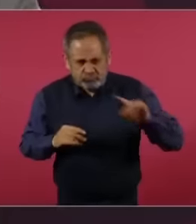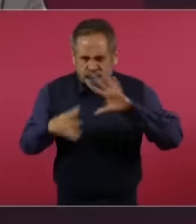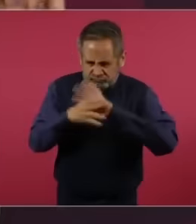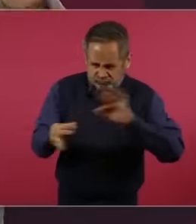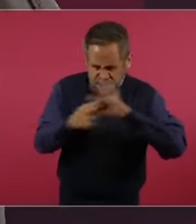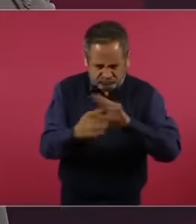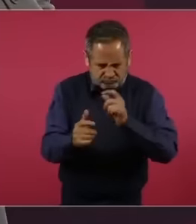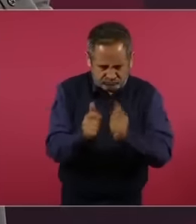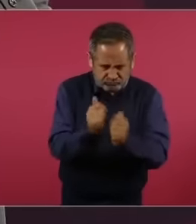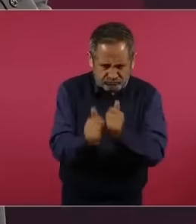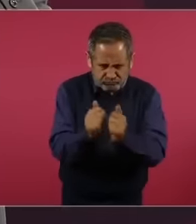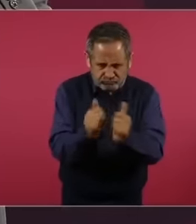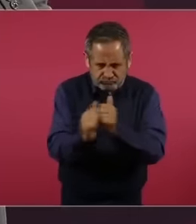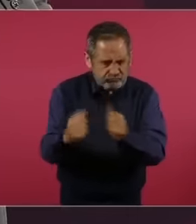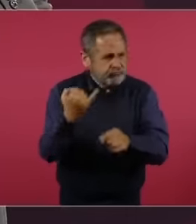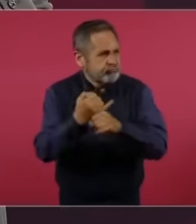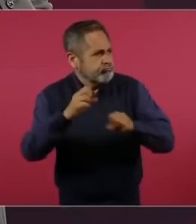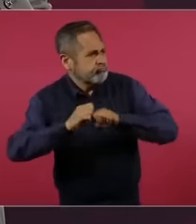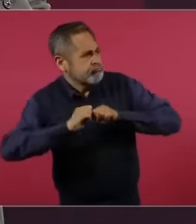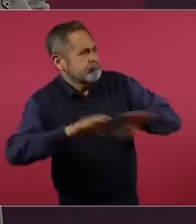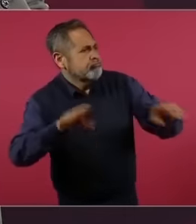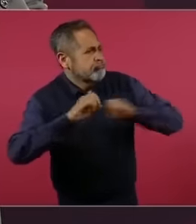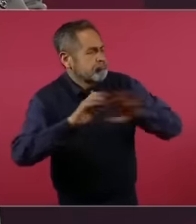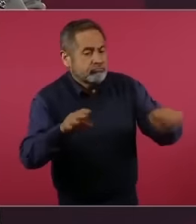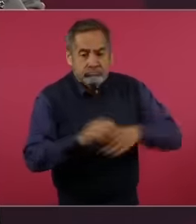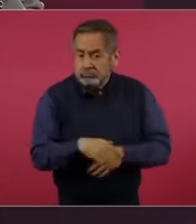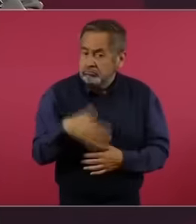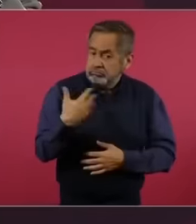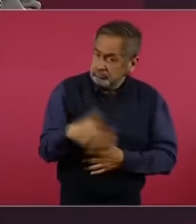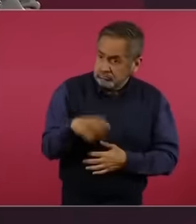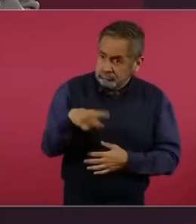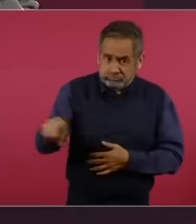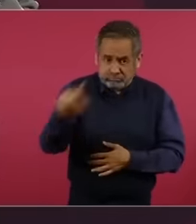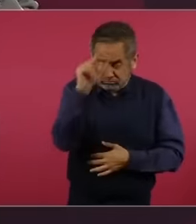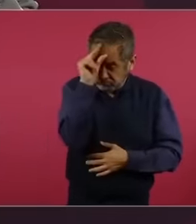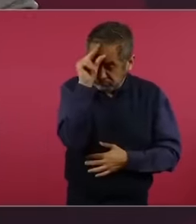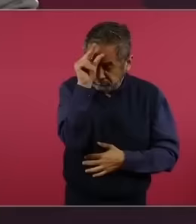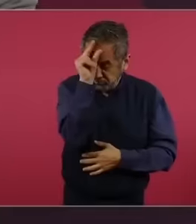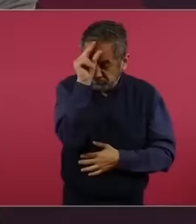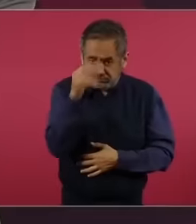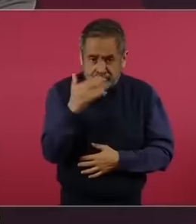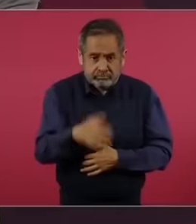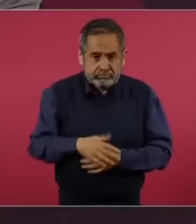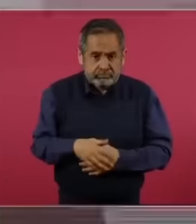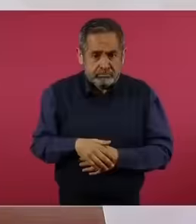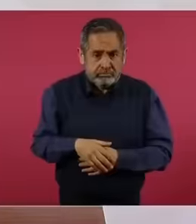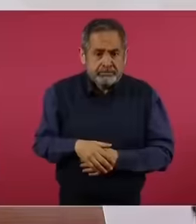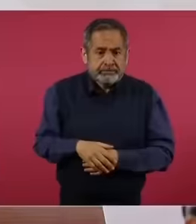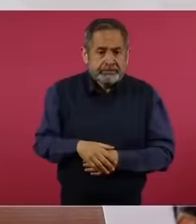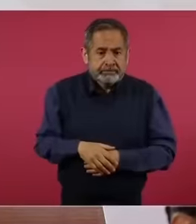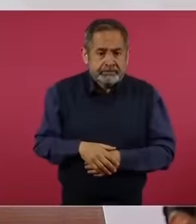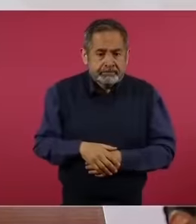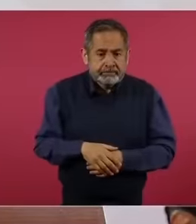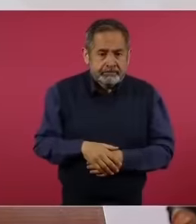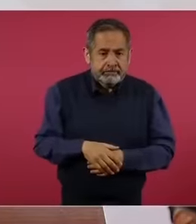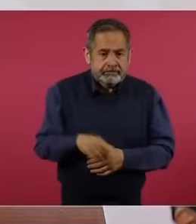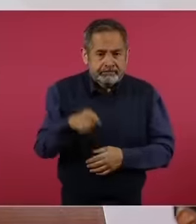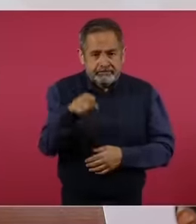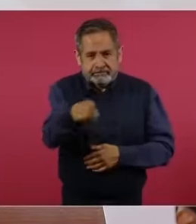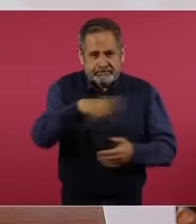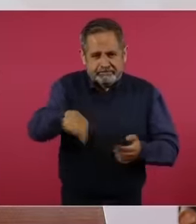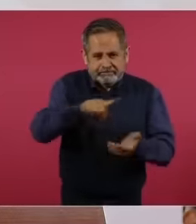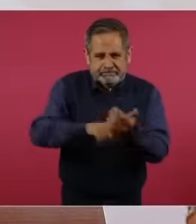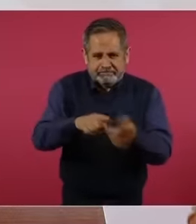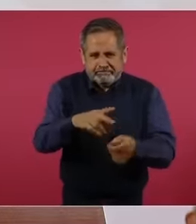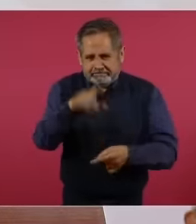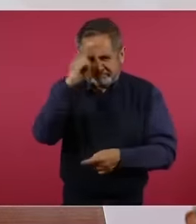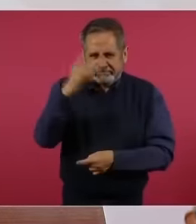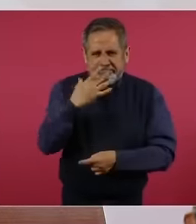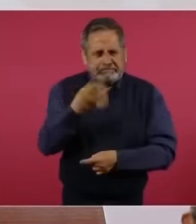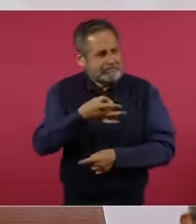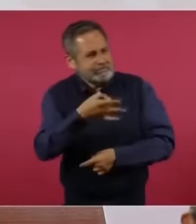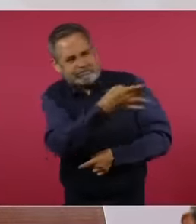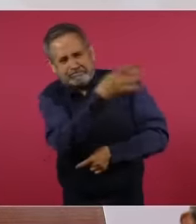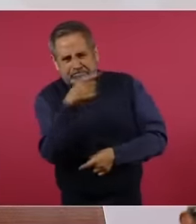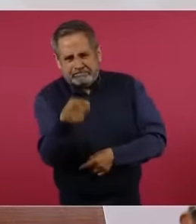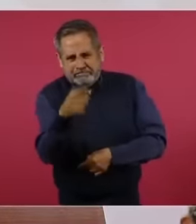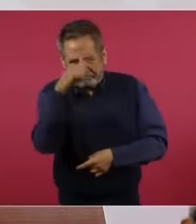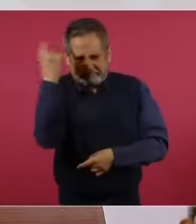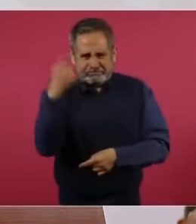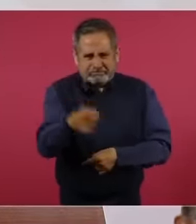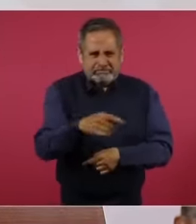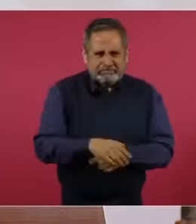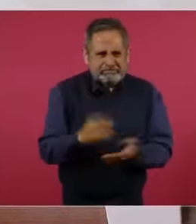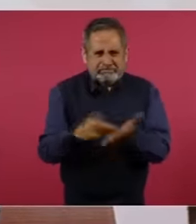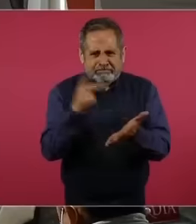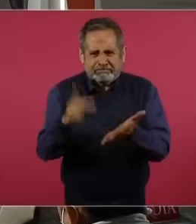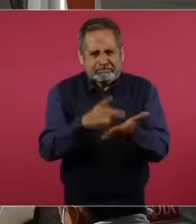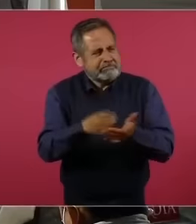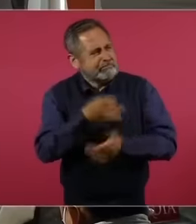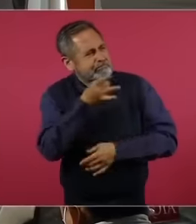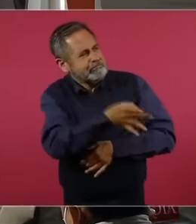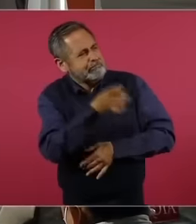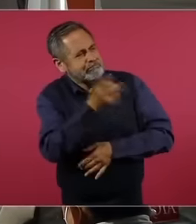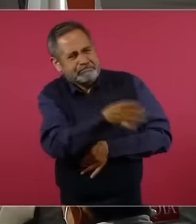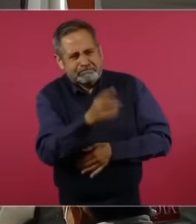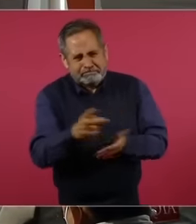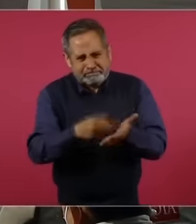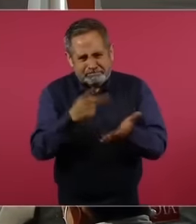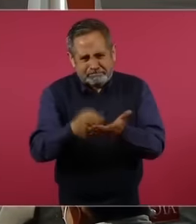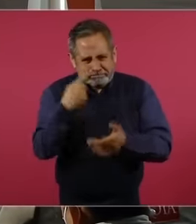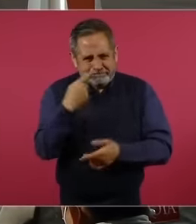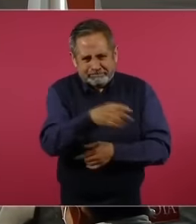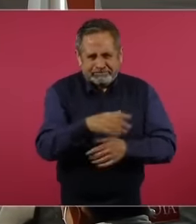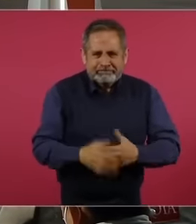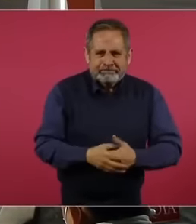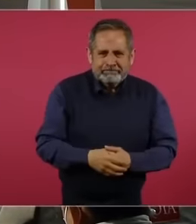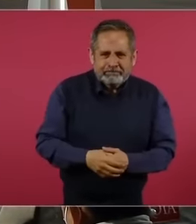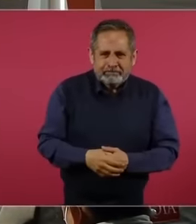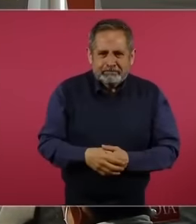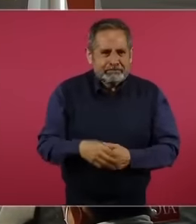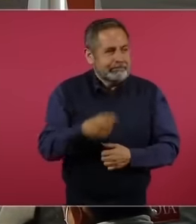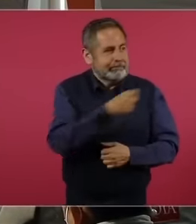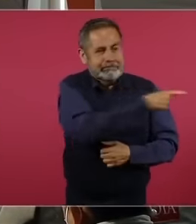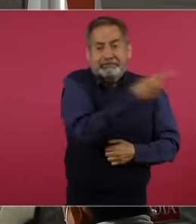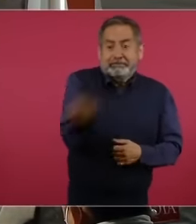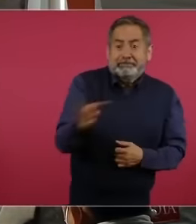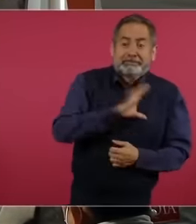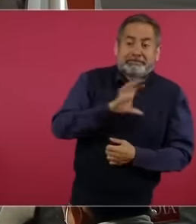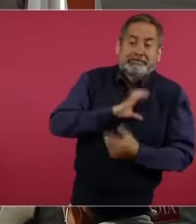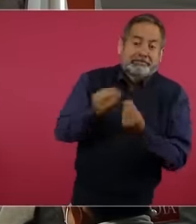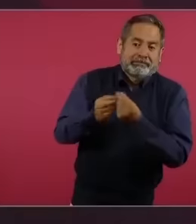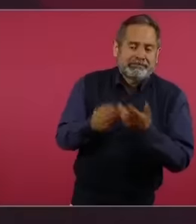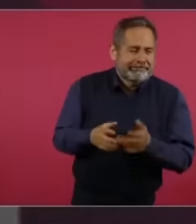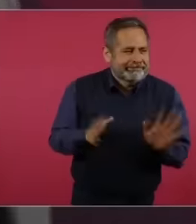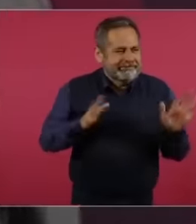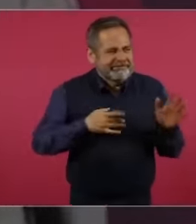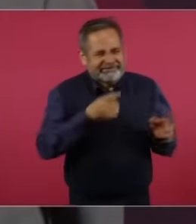social networks you brush them off this guy for trip, that is, they love you a lot, they don't have